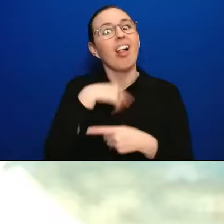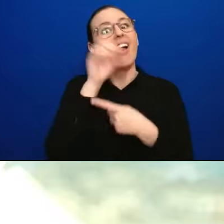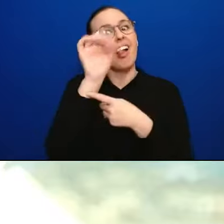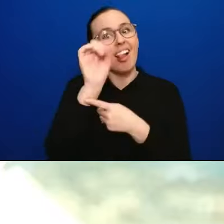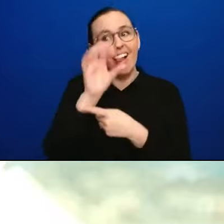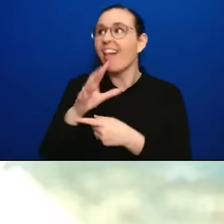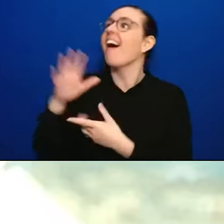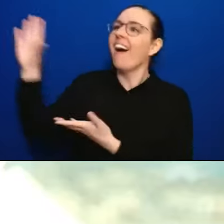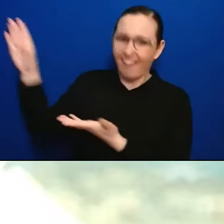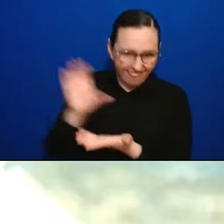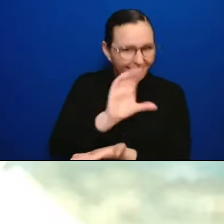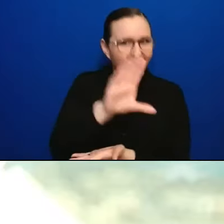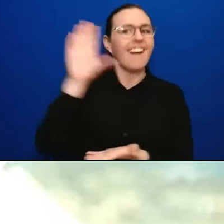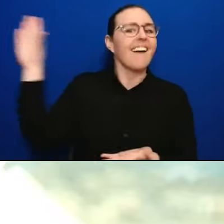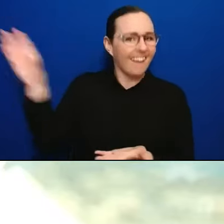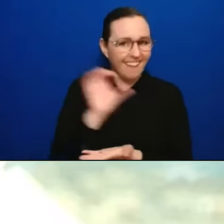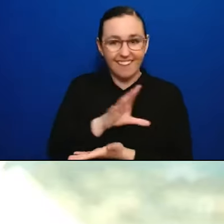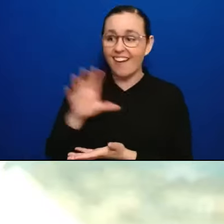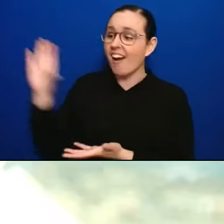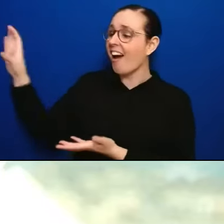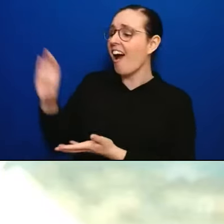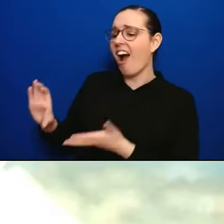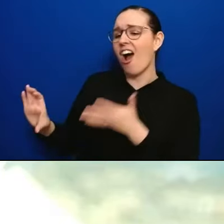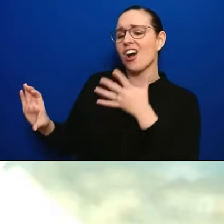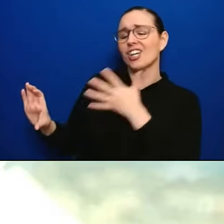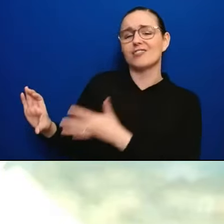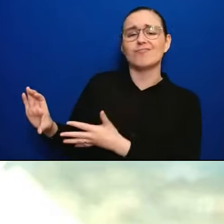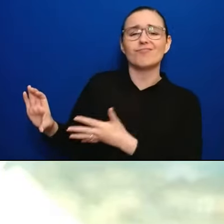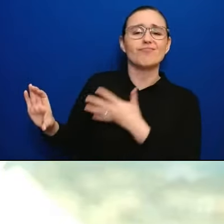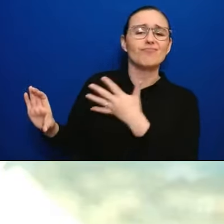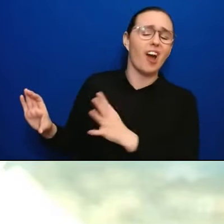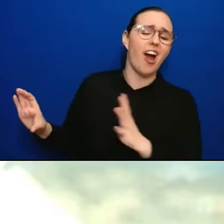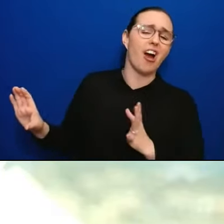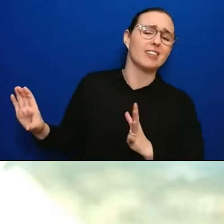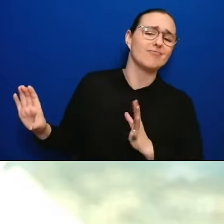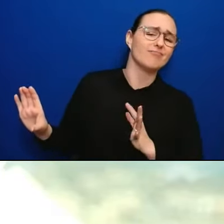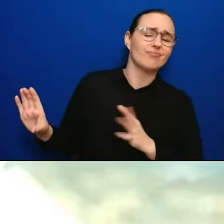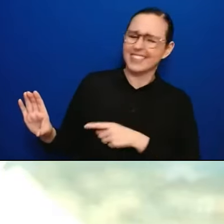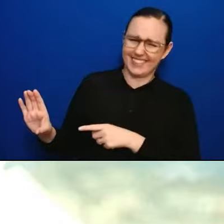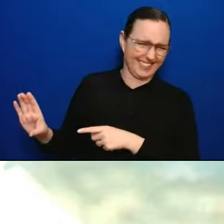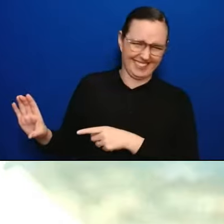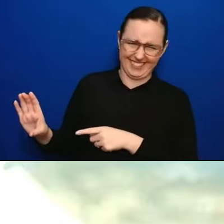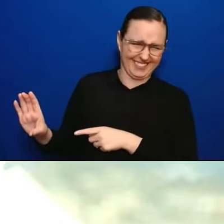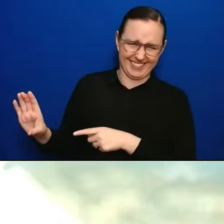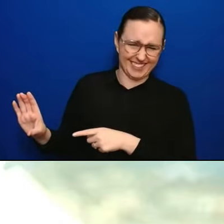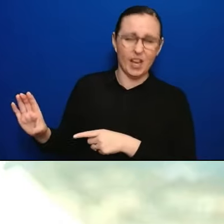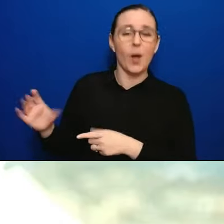report there will be many millions more arrived and many millions distributed so nothing